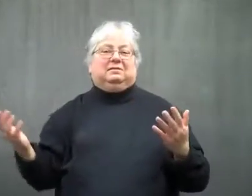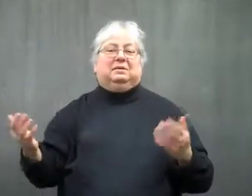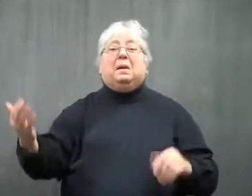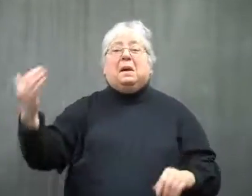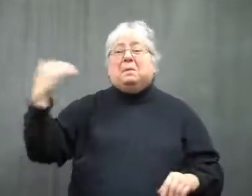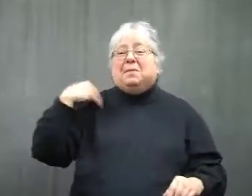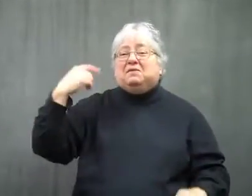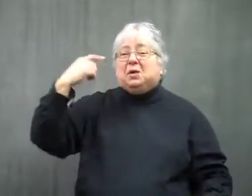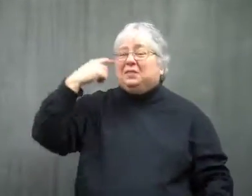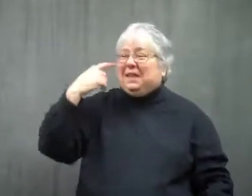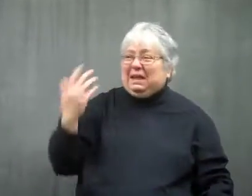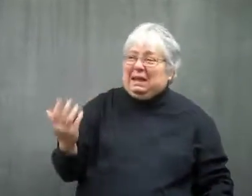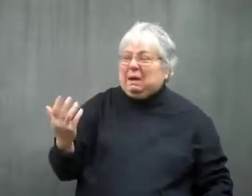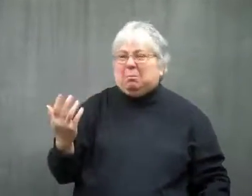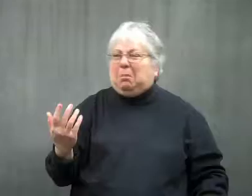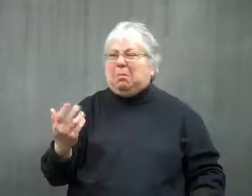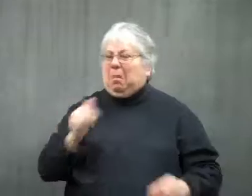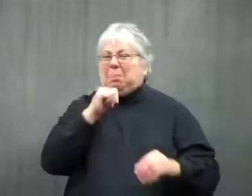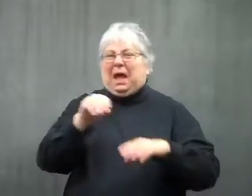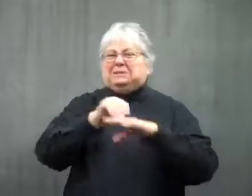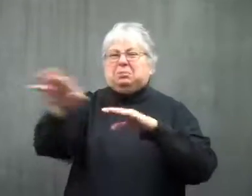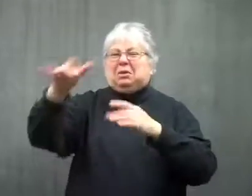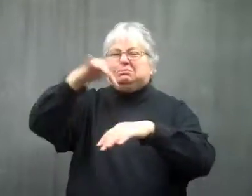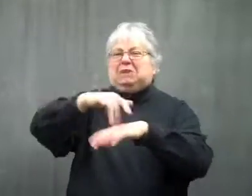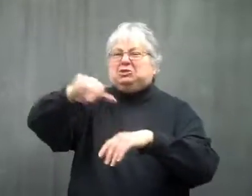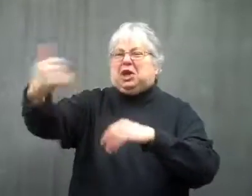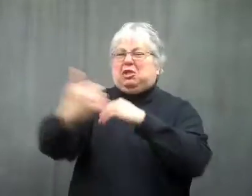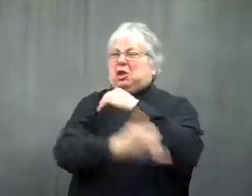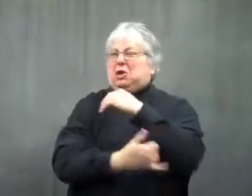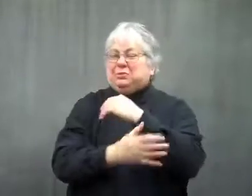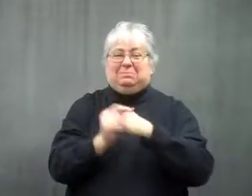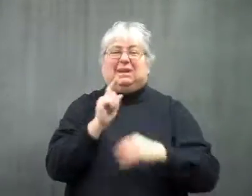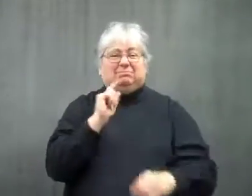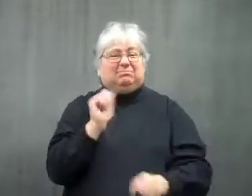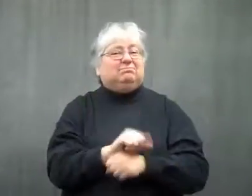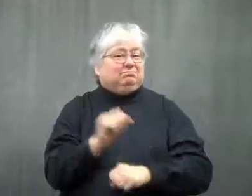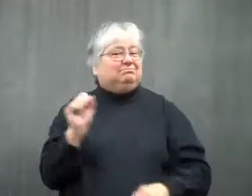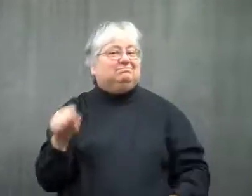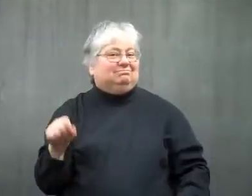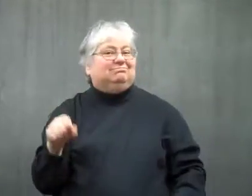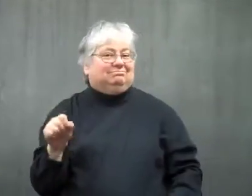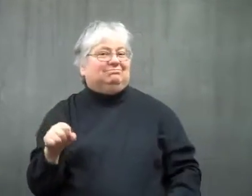They previously thought it would not affect other countries, but it has.